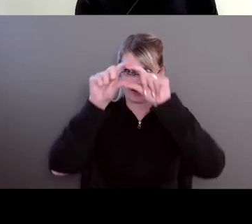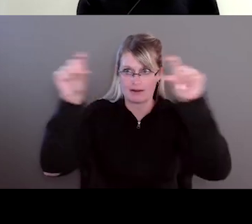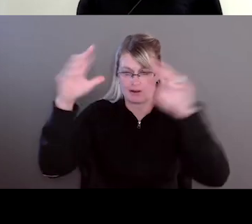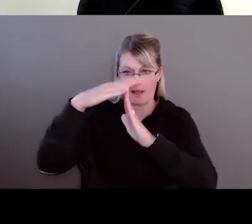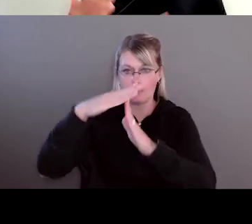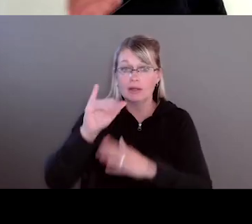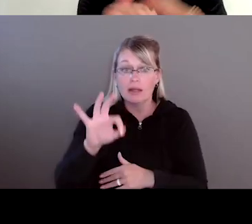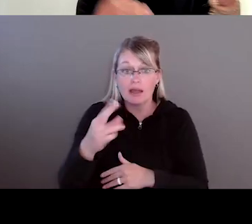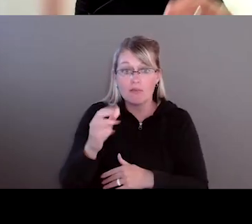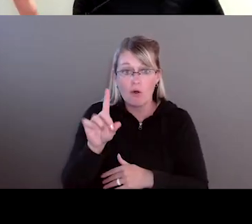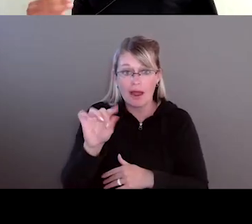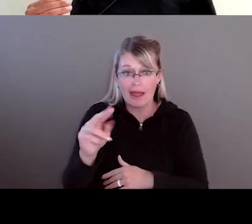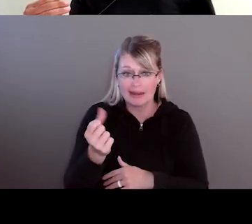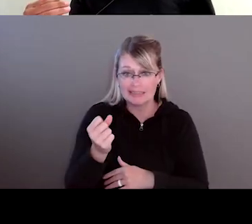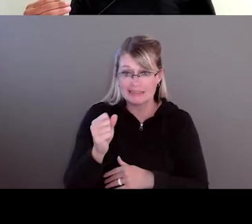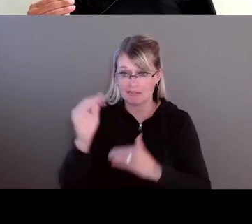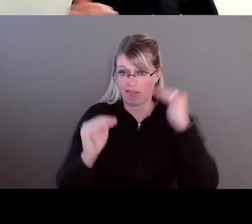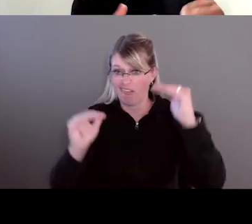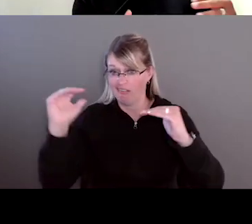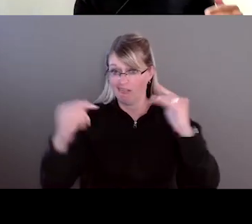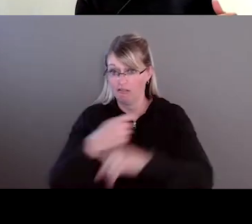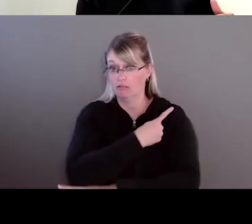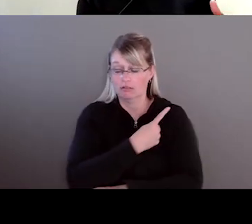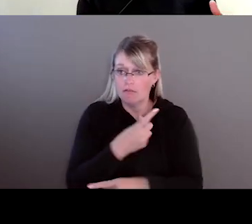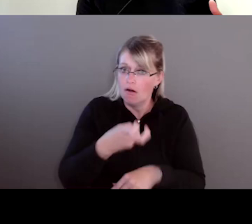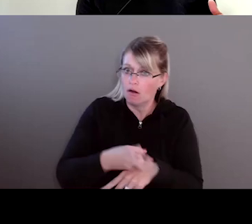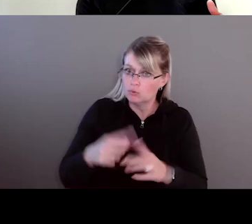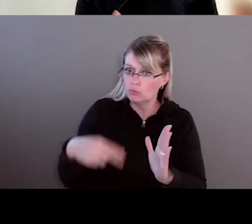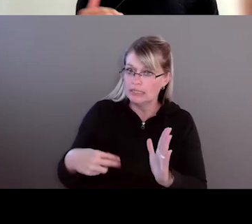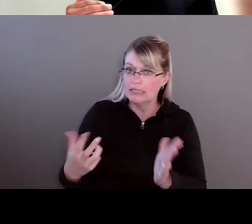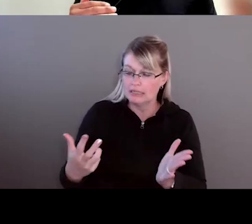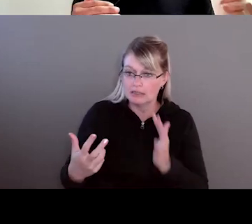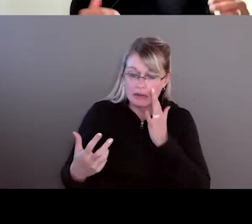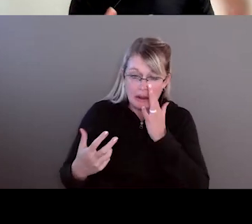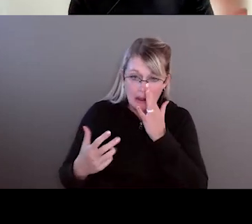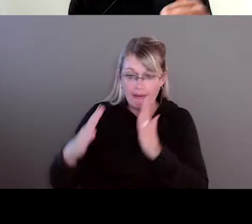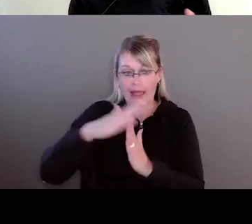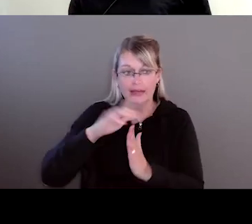Headings are all out of whack, it makes it hard to read to. The headings should be in logical reading